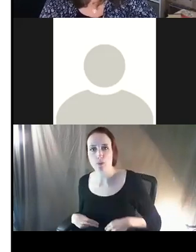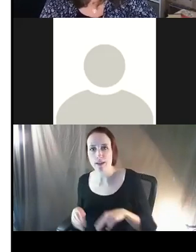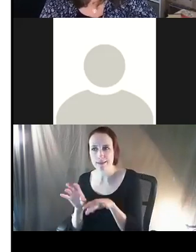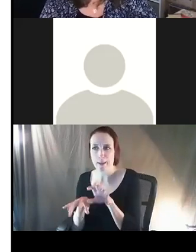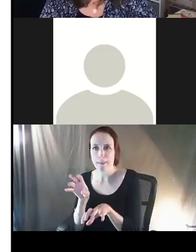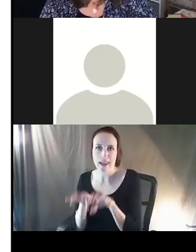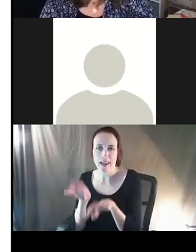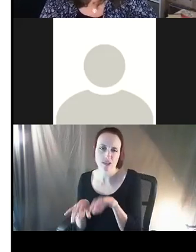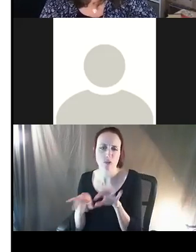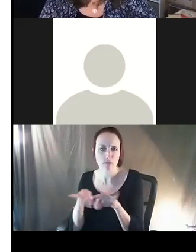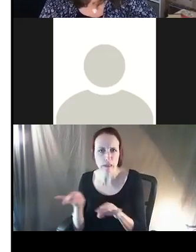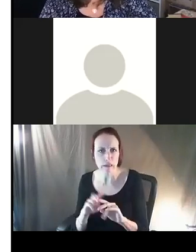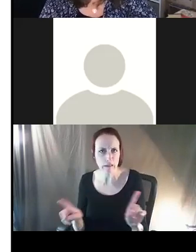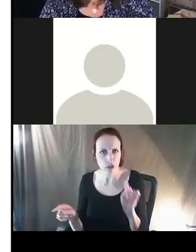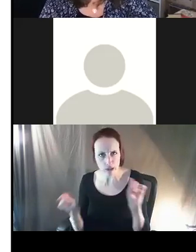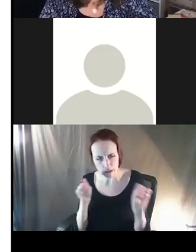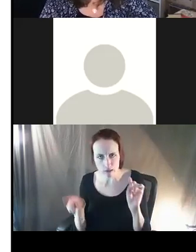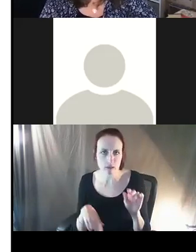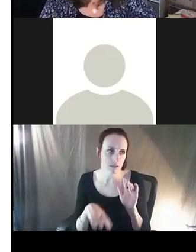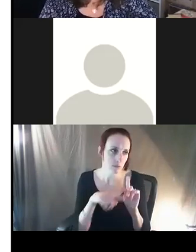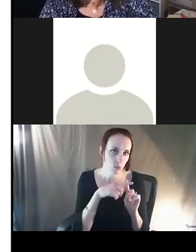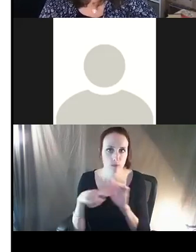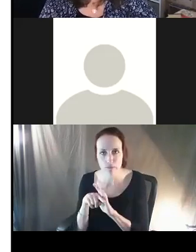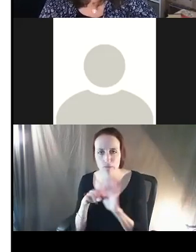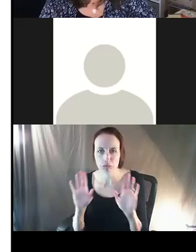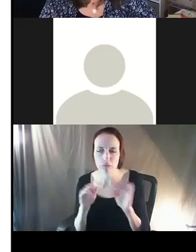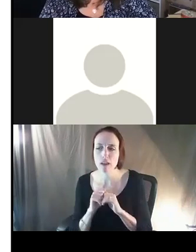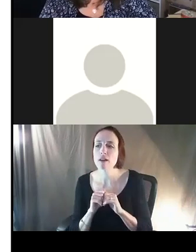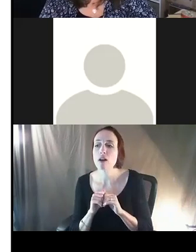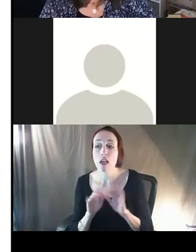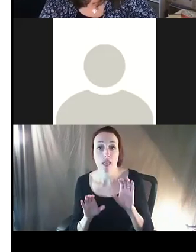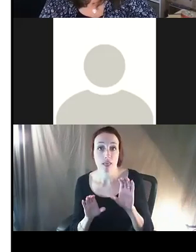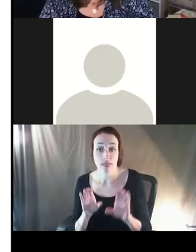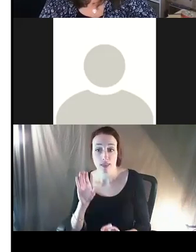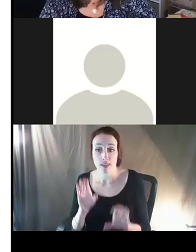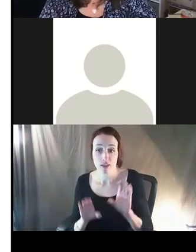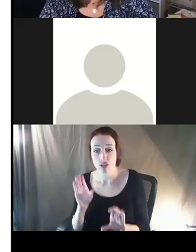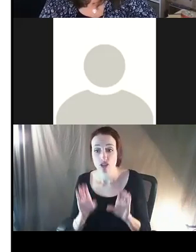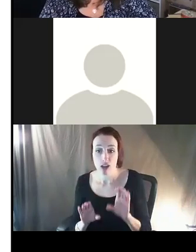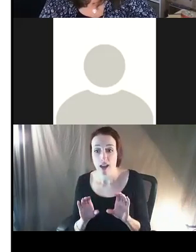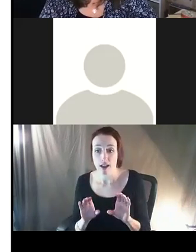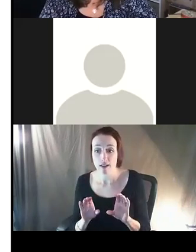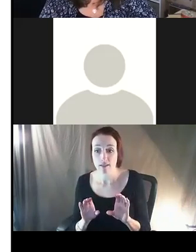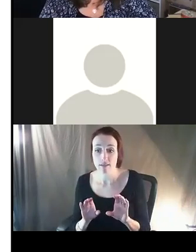outs of that. The chat actually lit up in that session of people